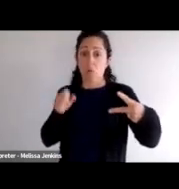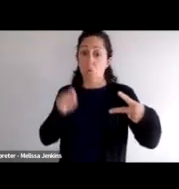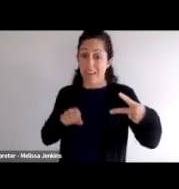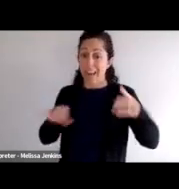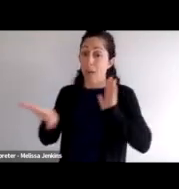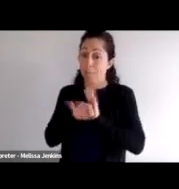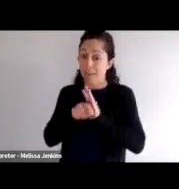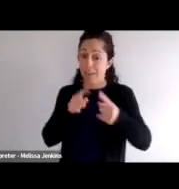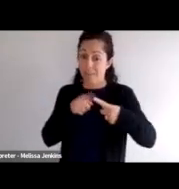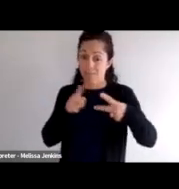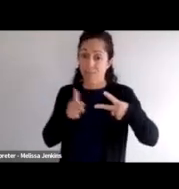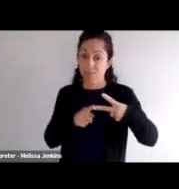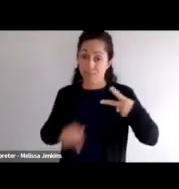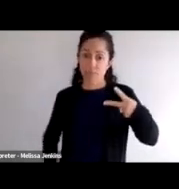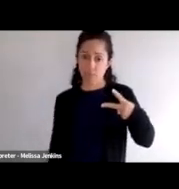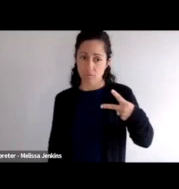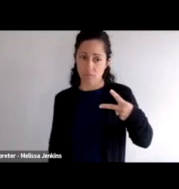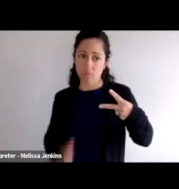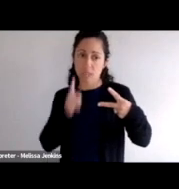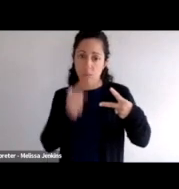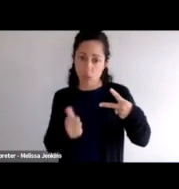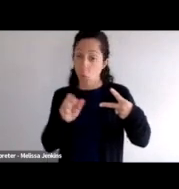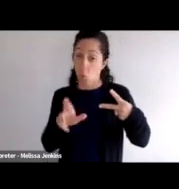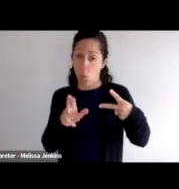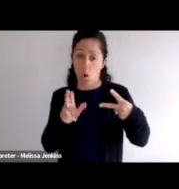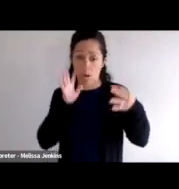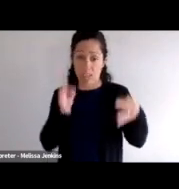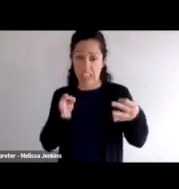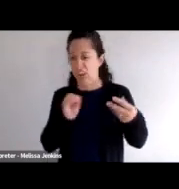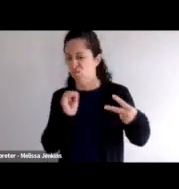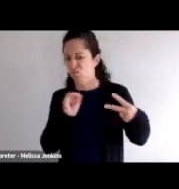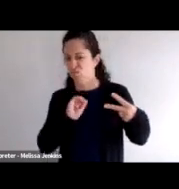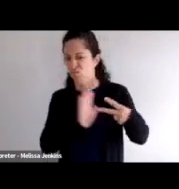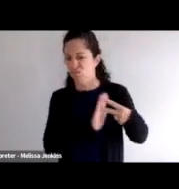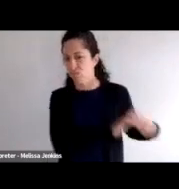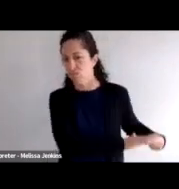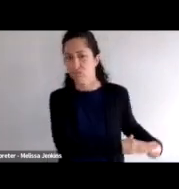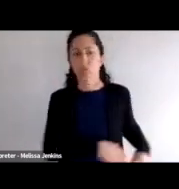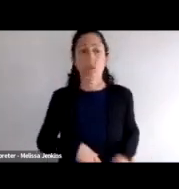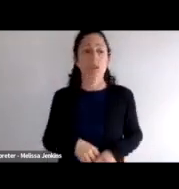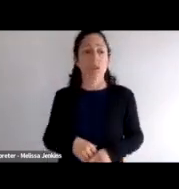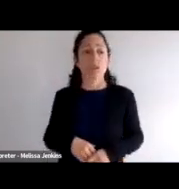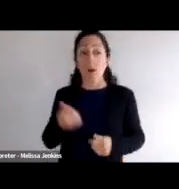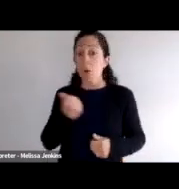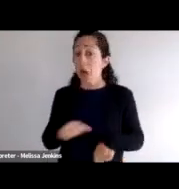choices. You can change your answers to any of these at any time. So you can go back